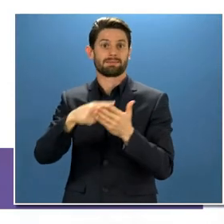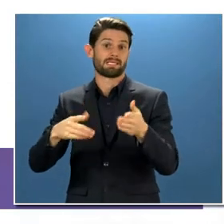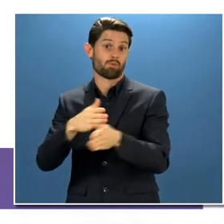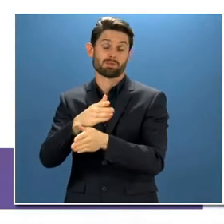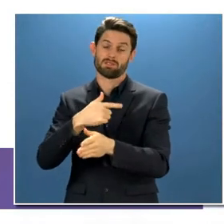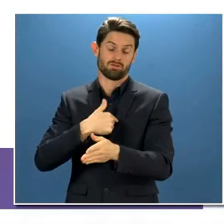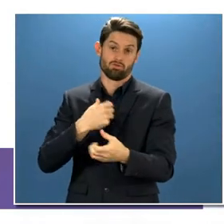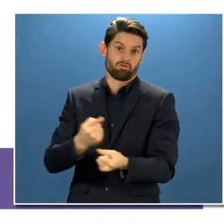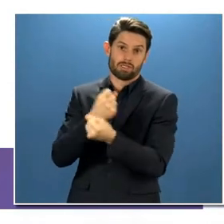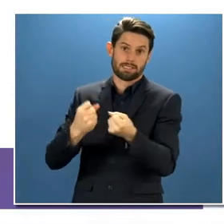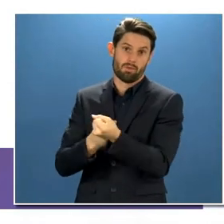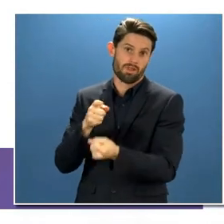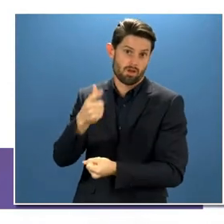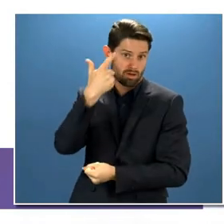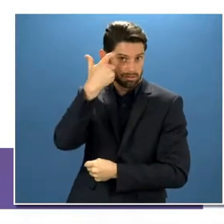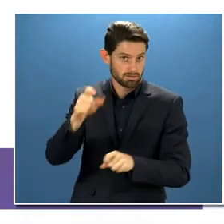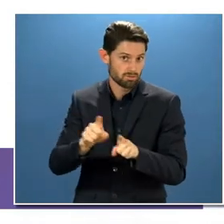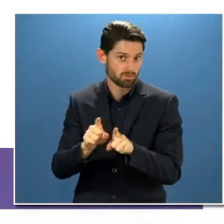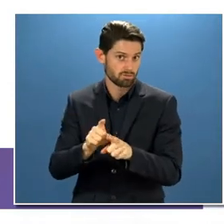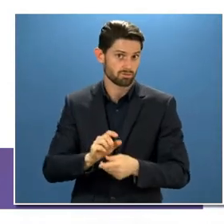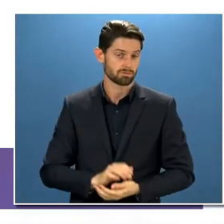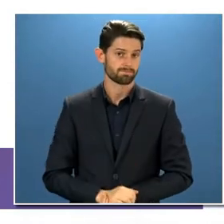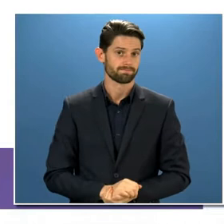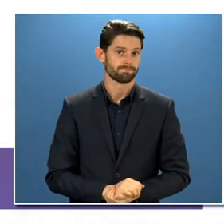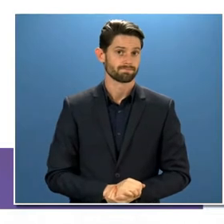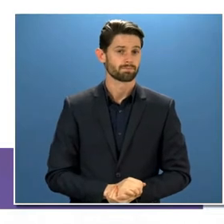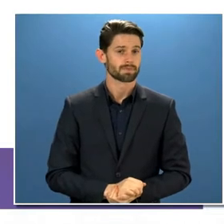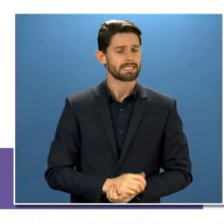One of the challenges for young people in particular with disability is to look